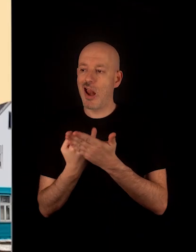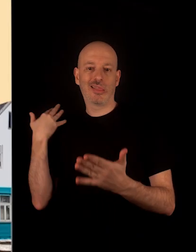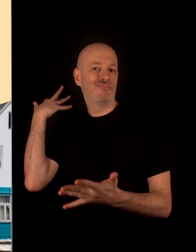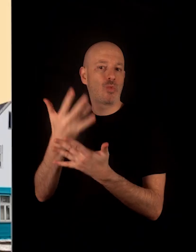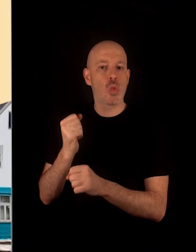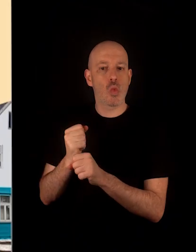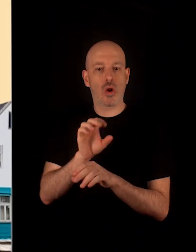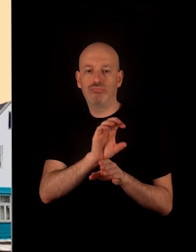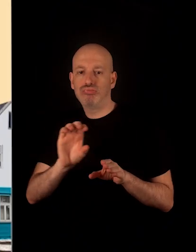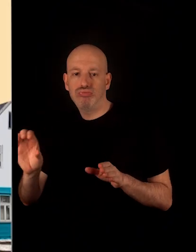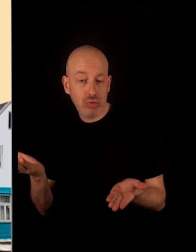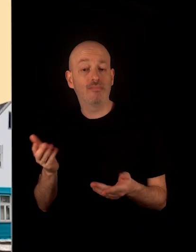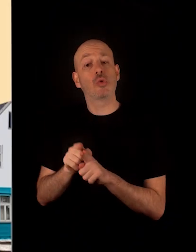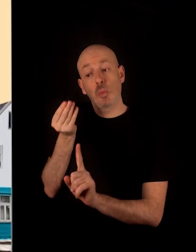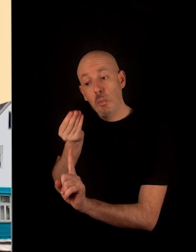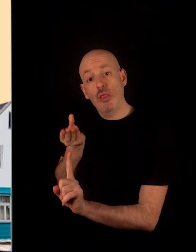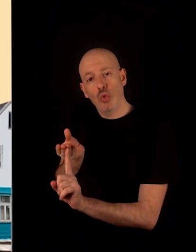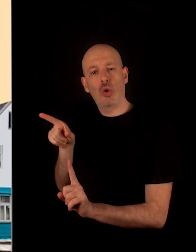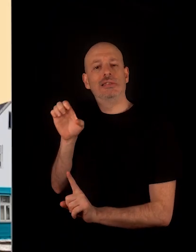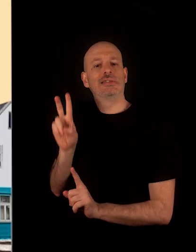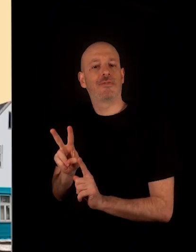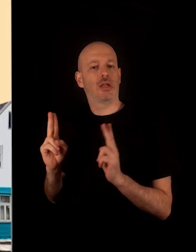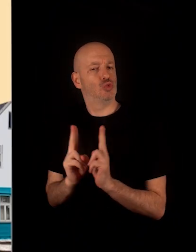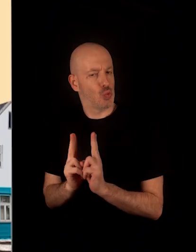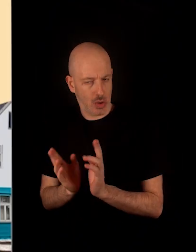how to pay your participants if it's a bank transfer, if it's cash,